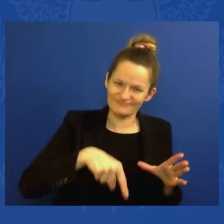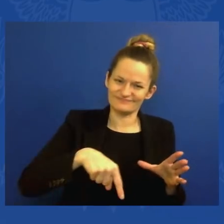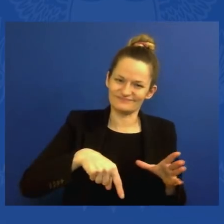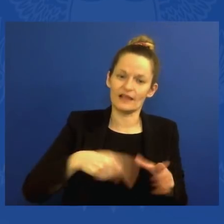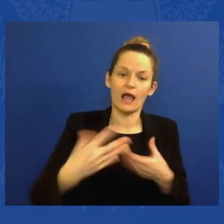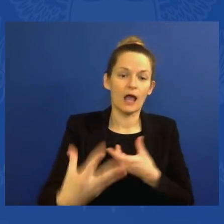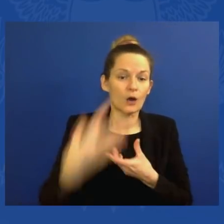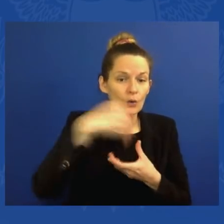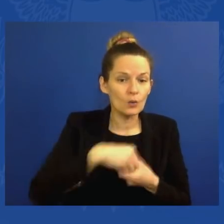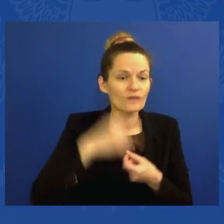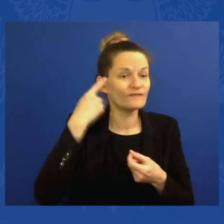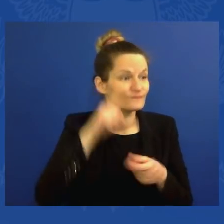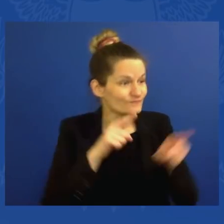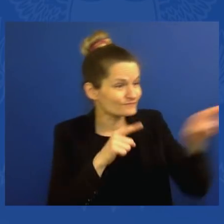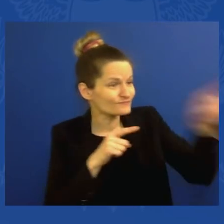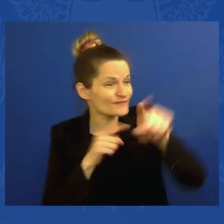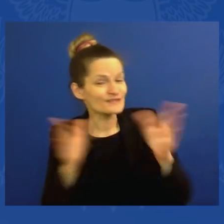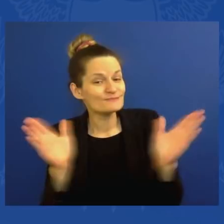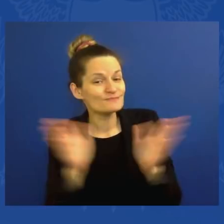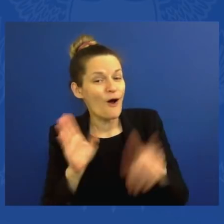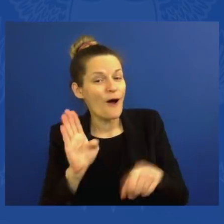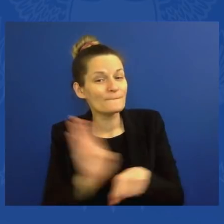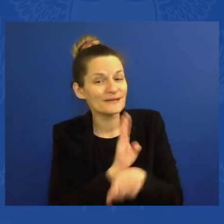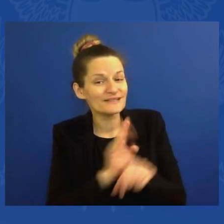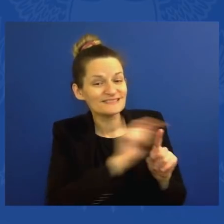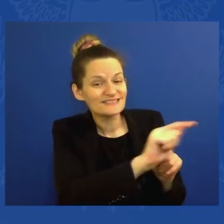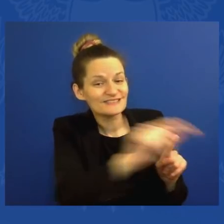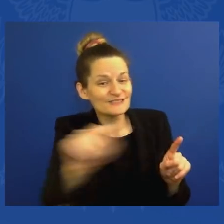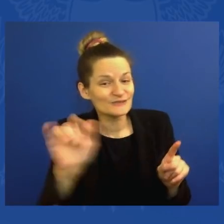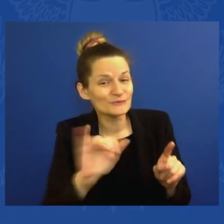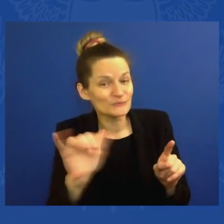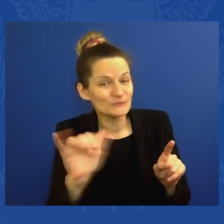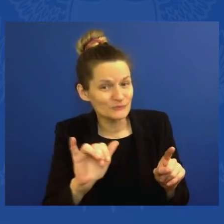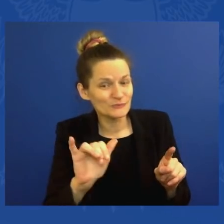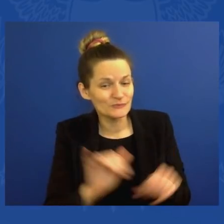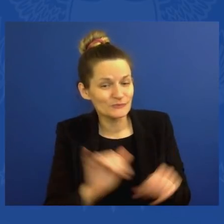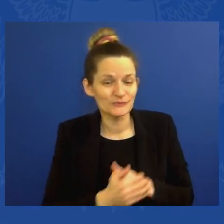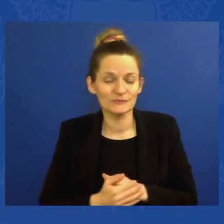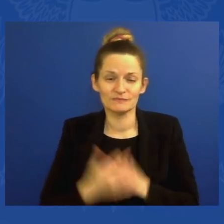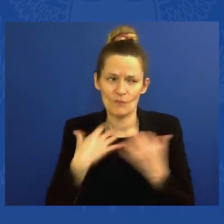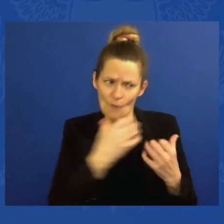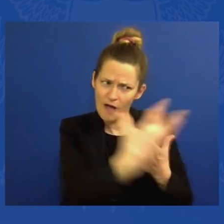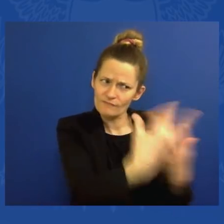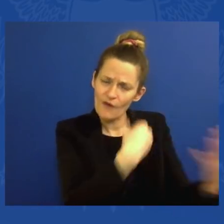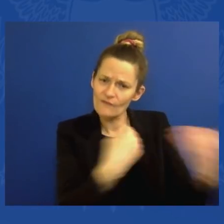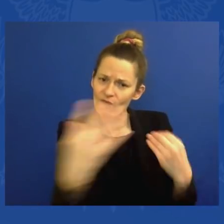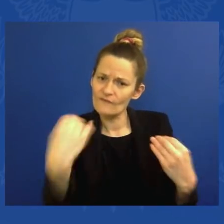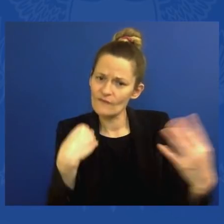Last year, I released a plan to increase the number of contacts [contracts] that go to small disadvantaged businesses